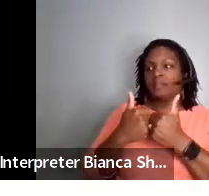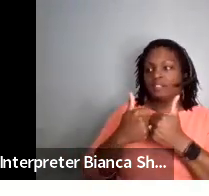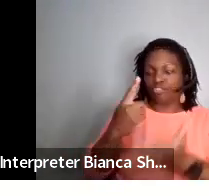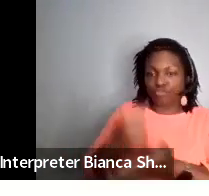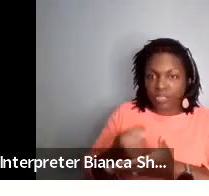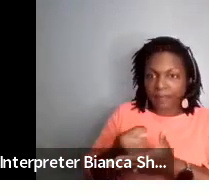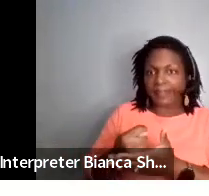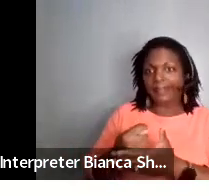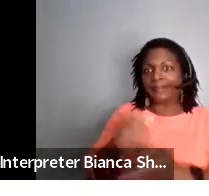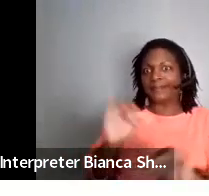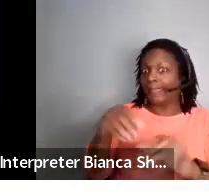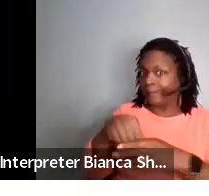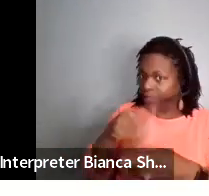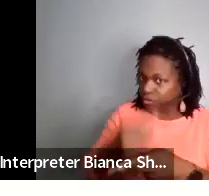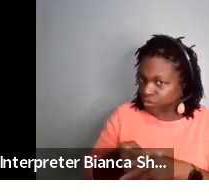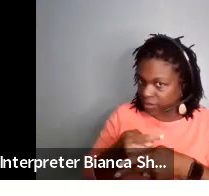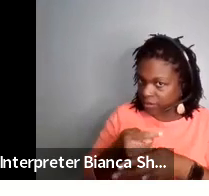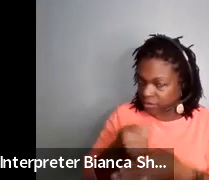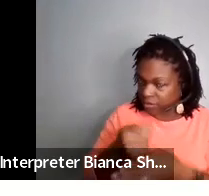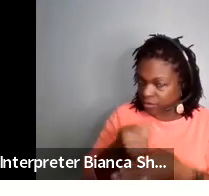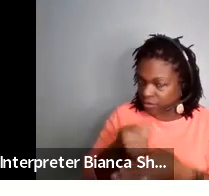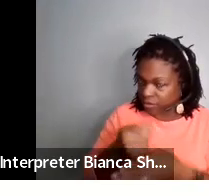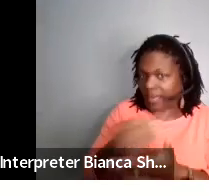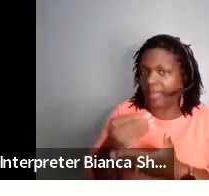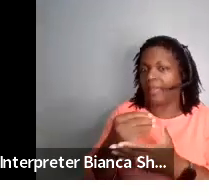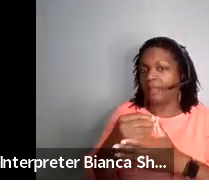Staying in treatment, maintaining their recovery that's been invaluable.